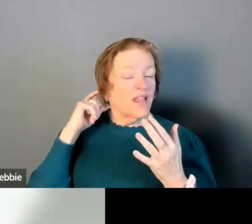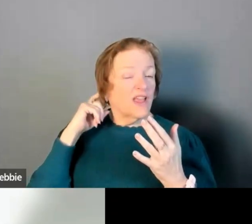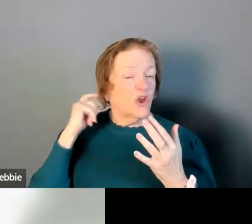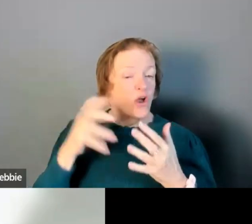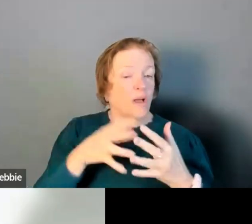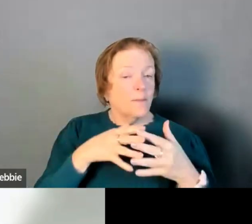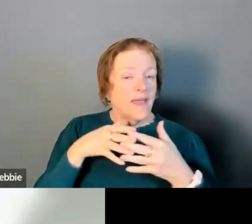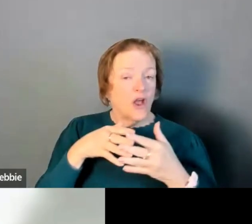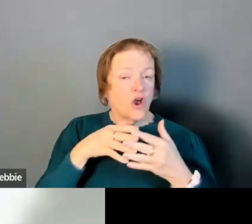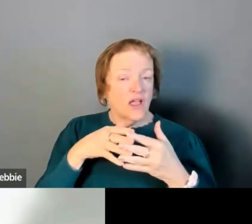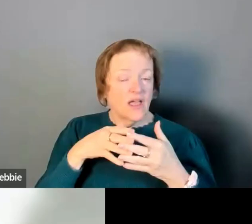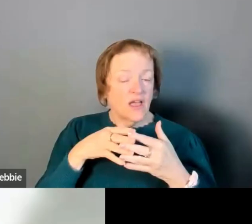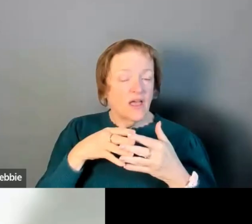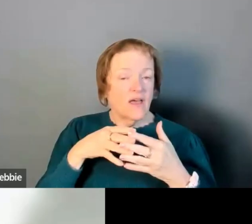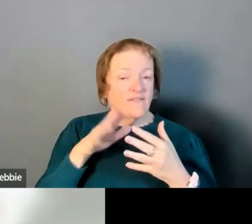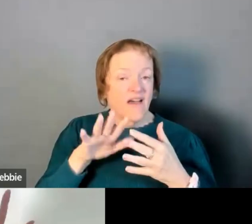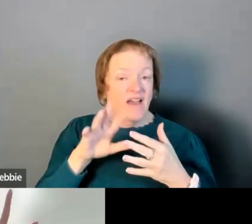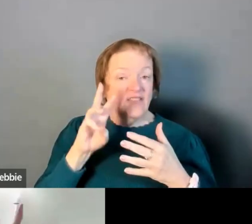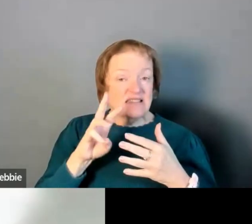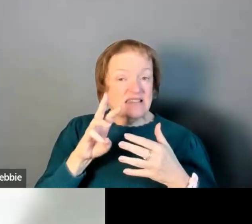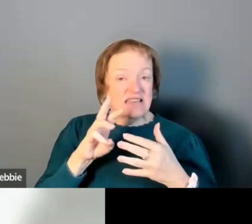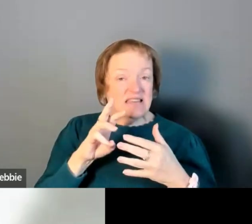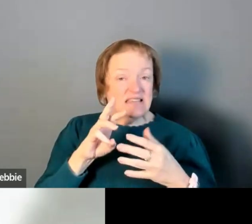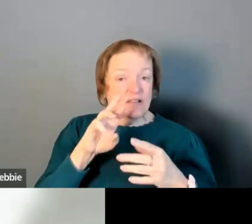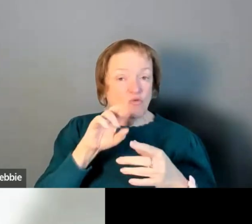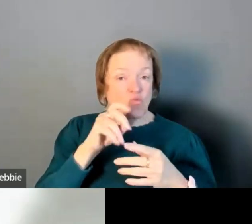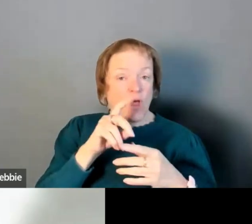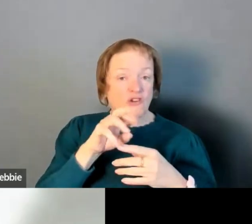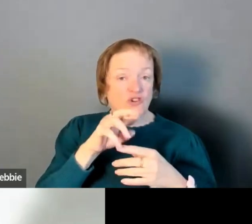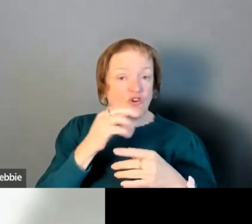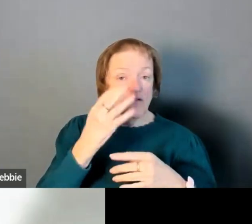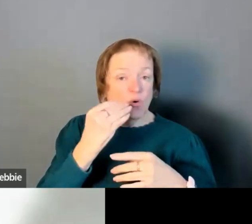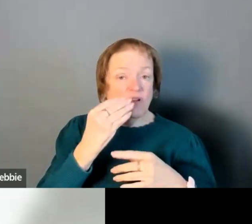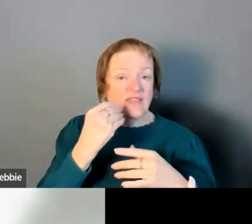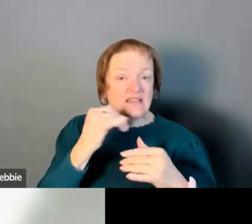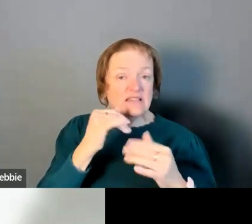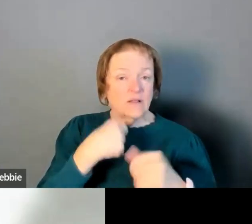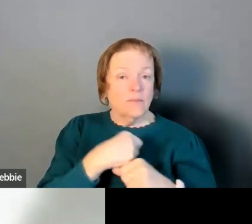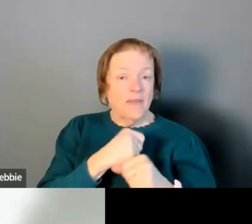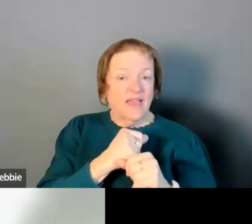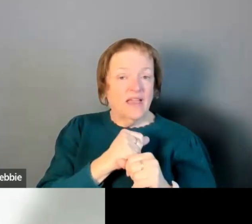5 and 6 which is a Roger 14. You can get that. I do not know if they still make it, I still have it.